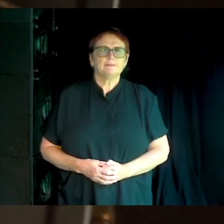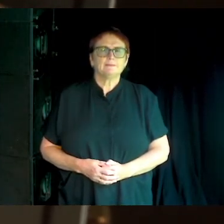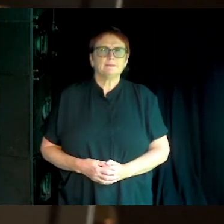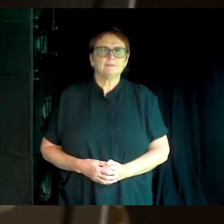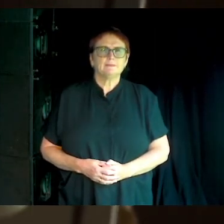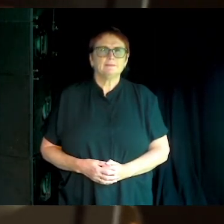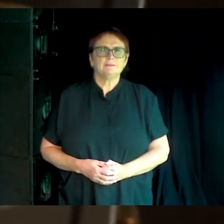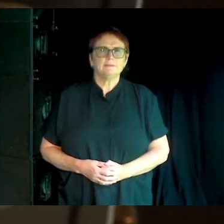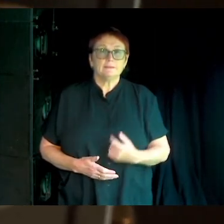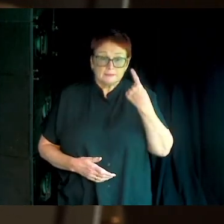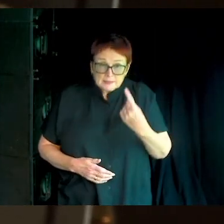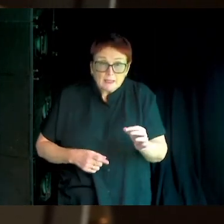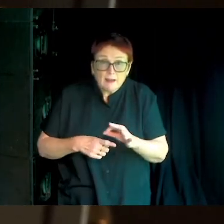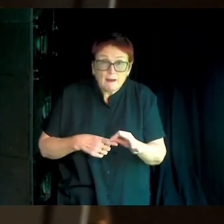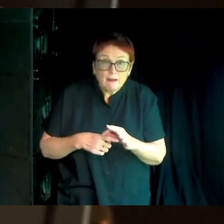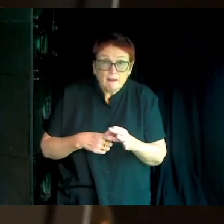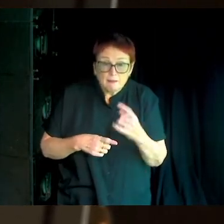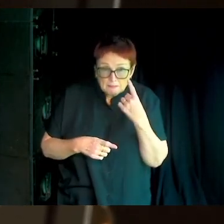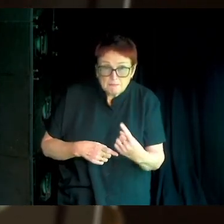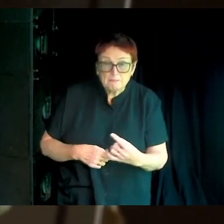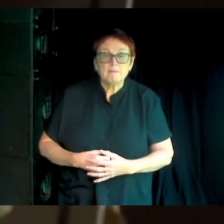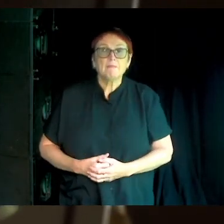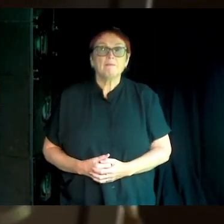you can see the color so the trick is